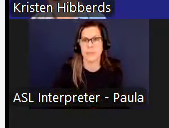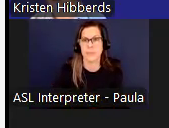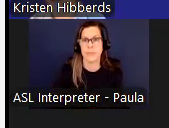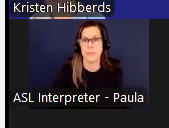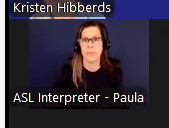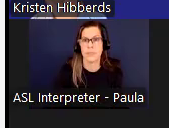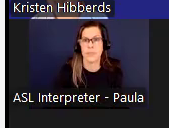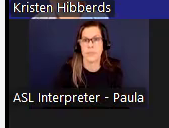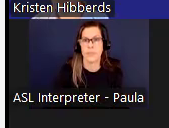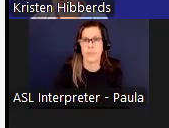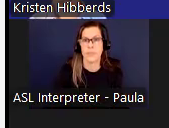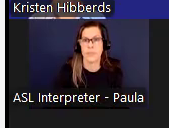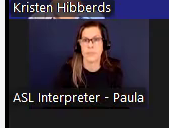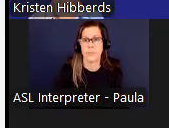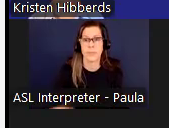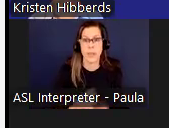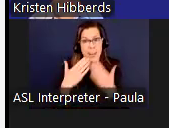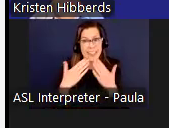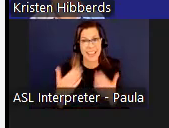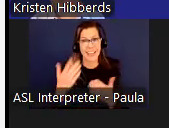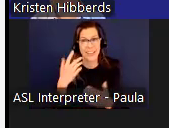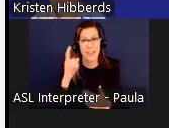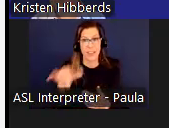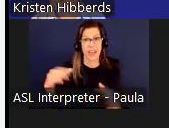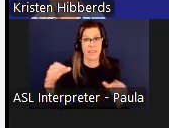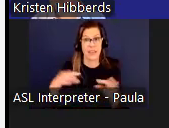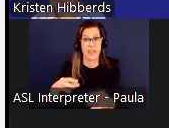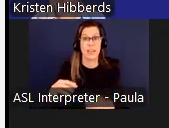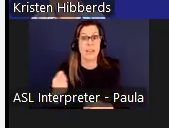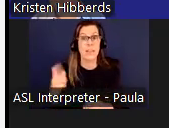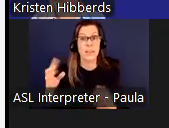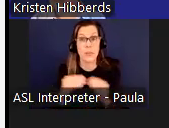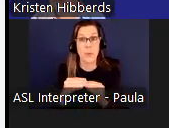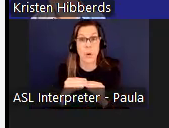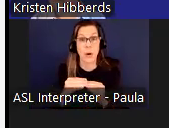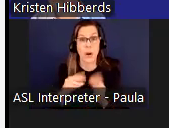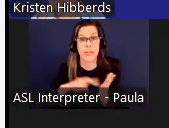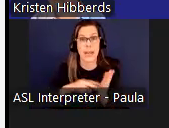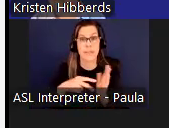All right, thank you for that. So I, I have a few more on definitions you I